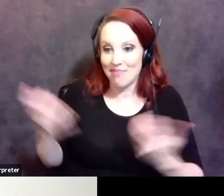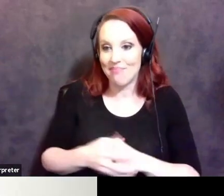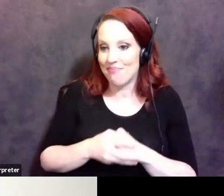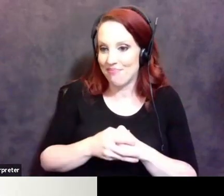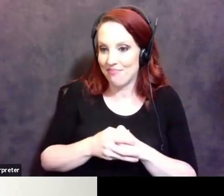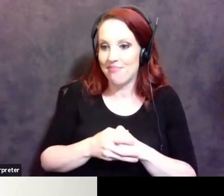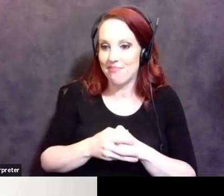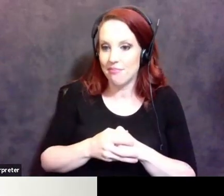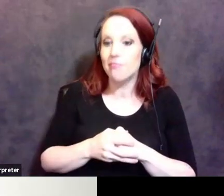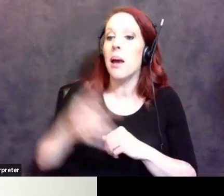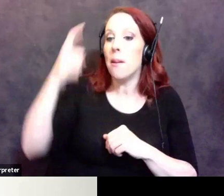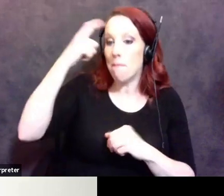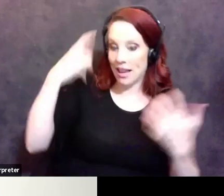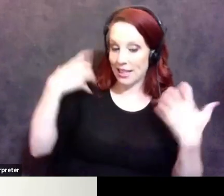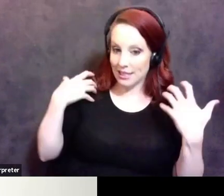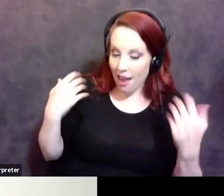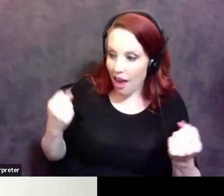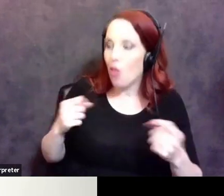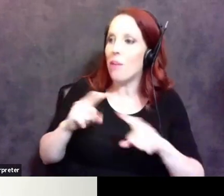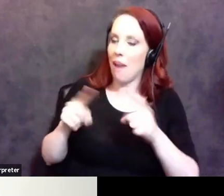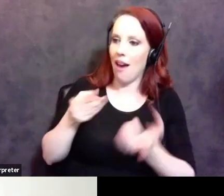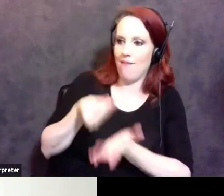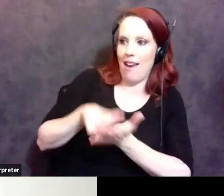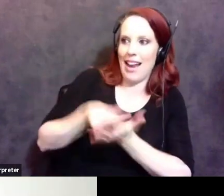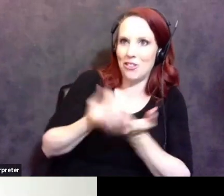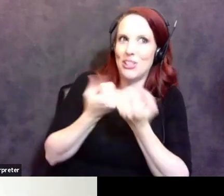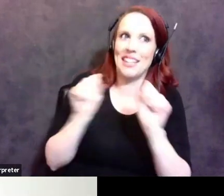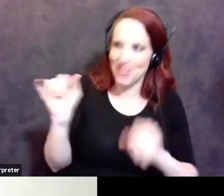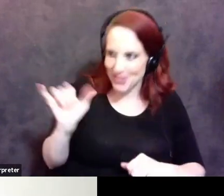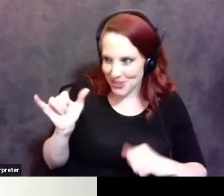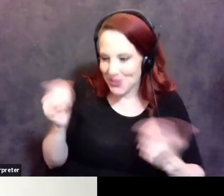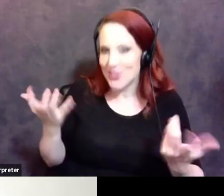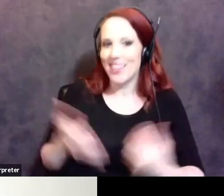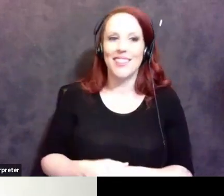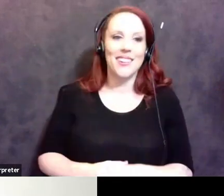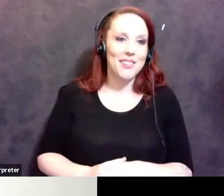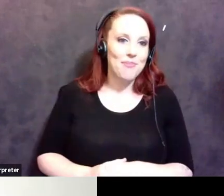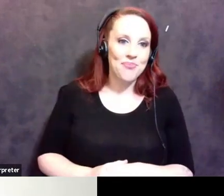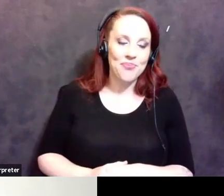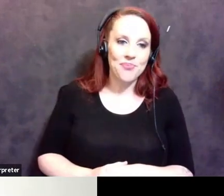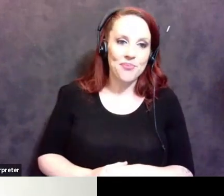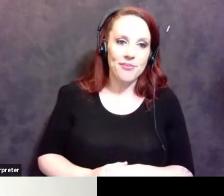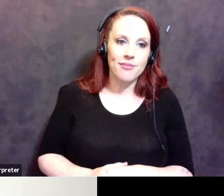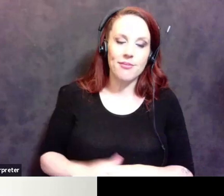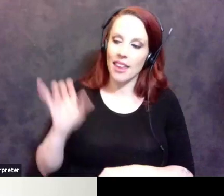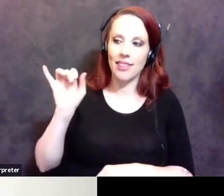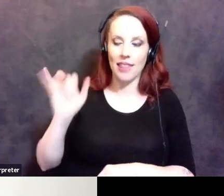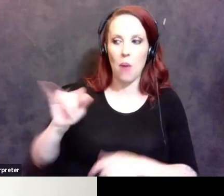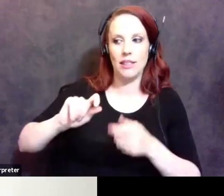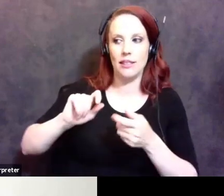mental health, but my financial safety as well, and that was key for me was to bring